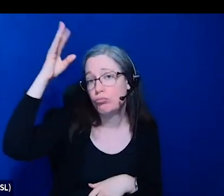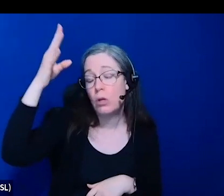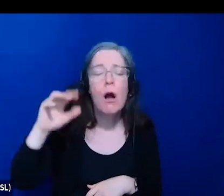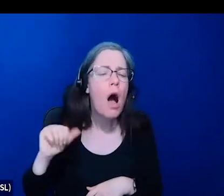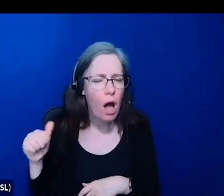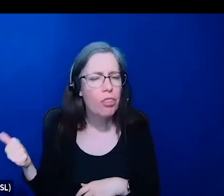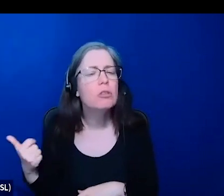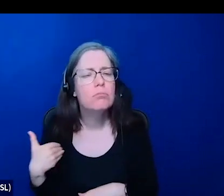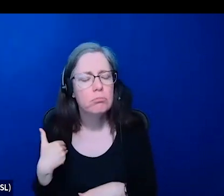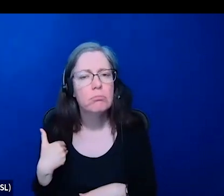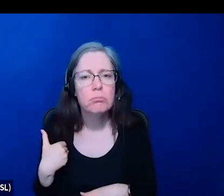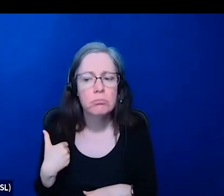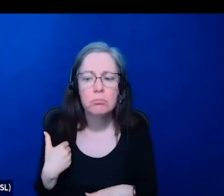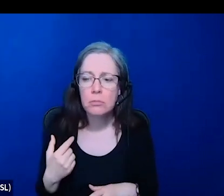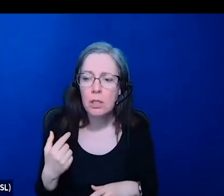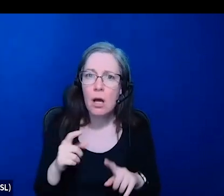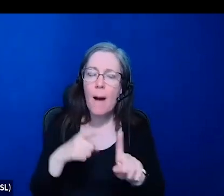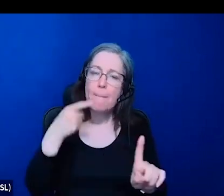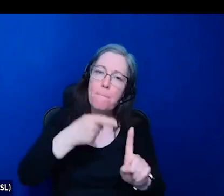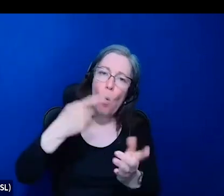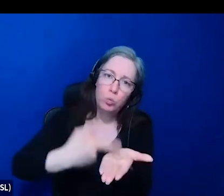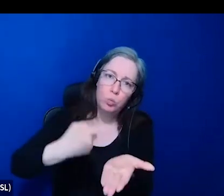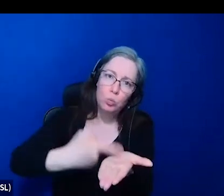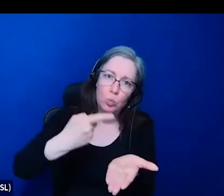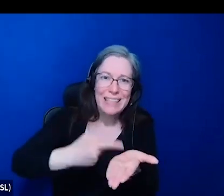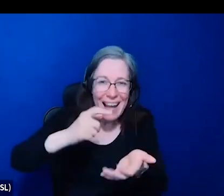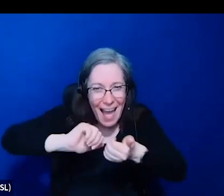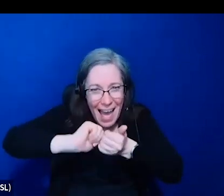Again, I think talking about how to organize the research